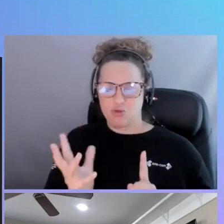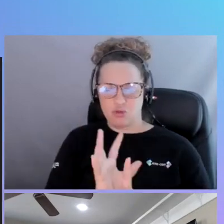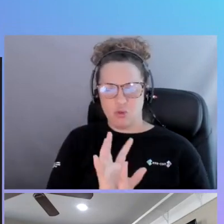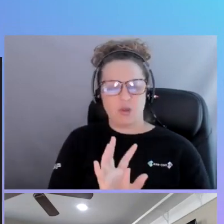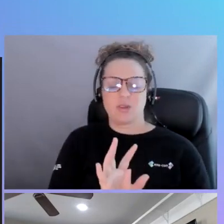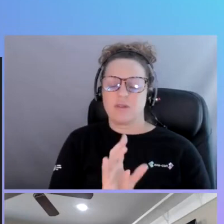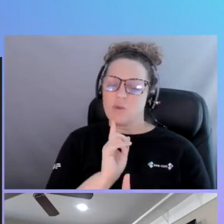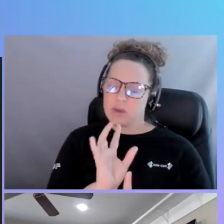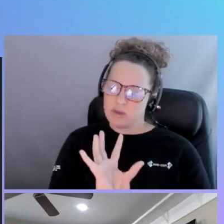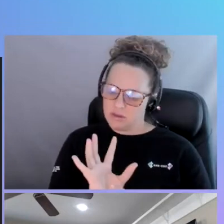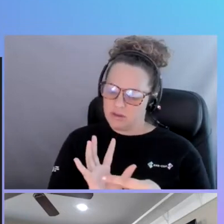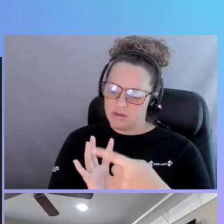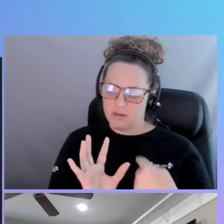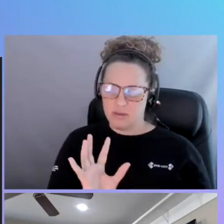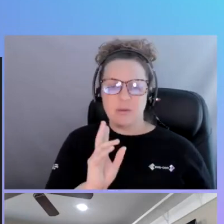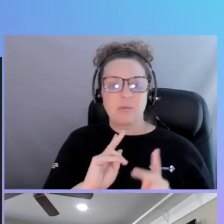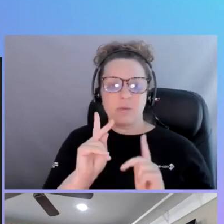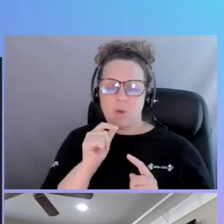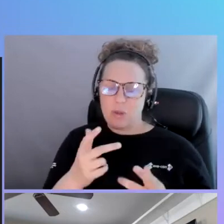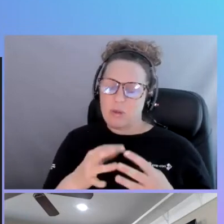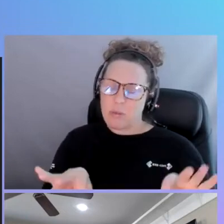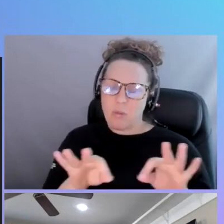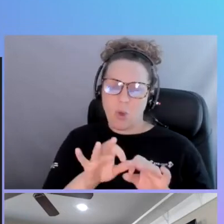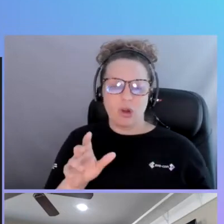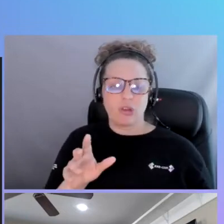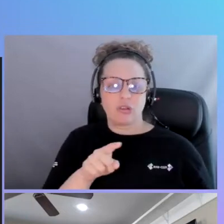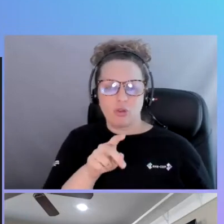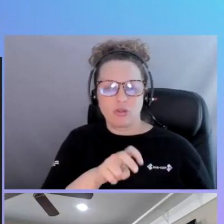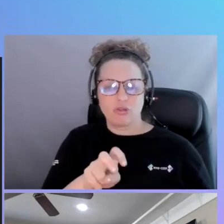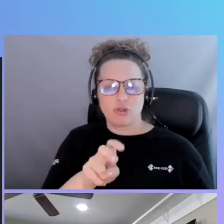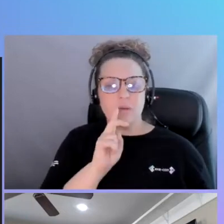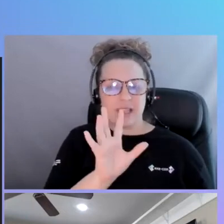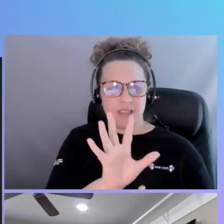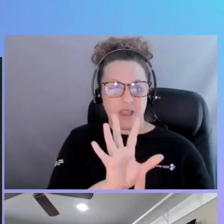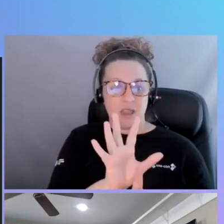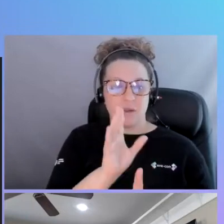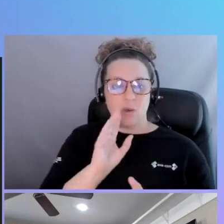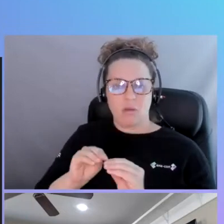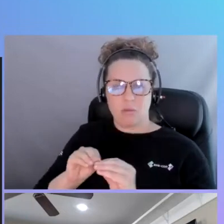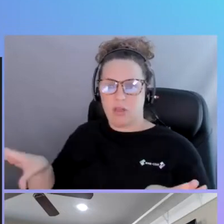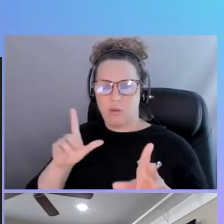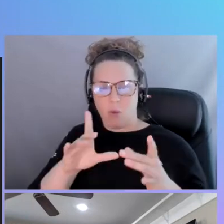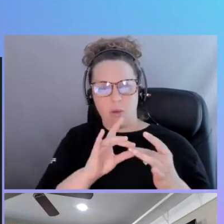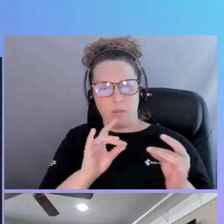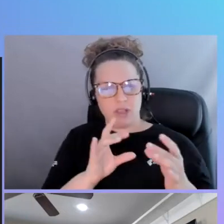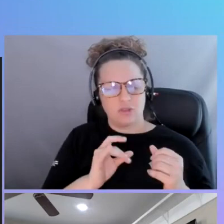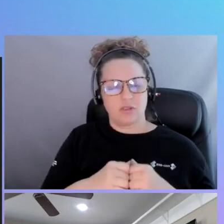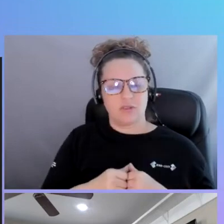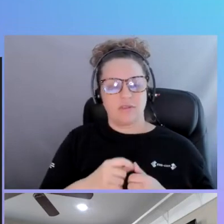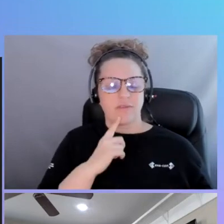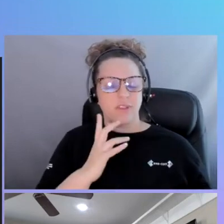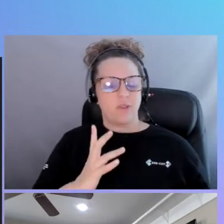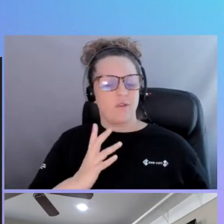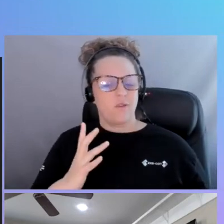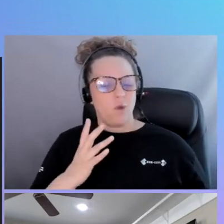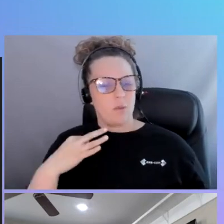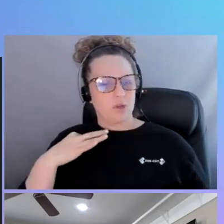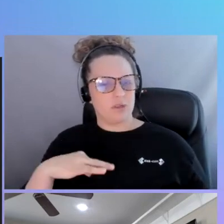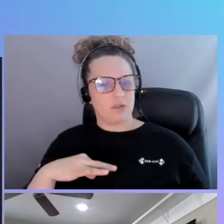journey because they're going to help carry that message. The formal stakeholders who you hopefully are caring about